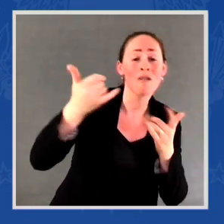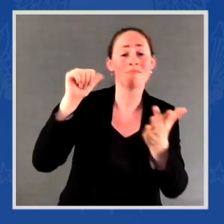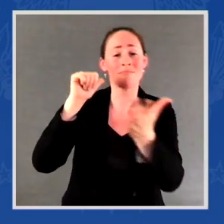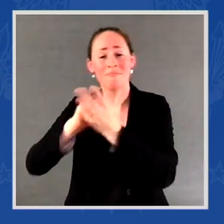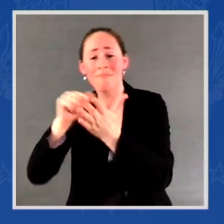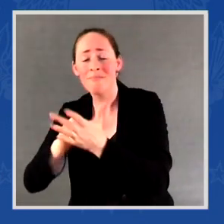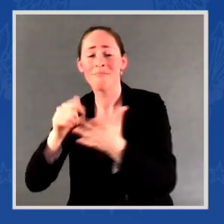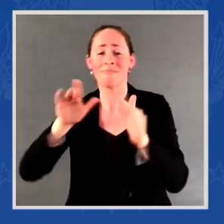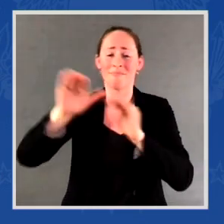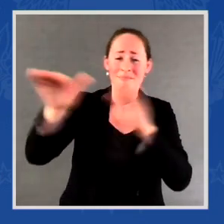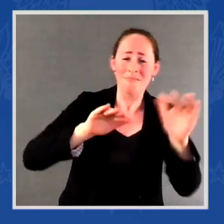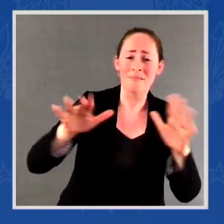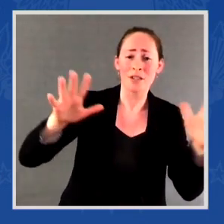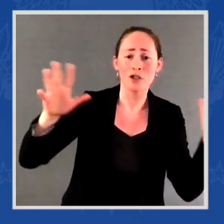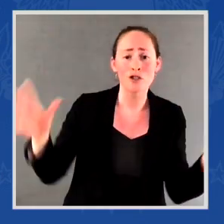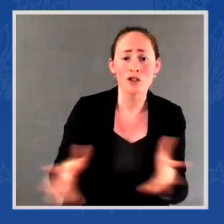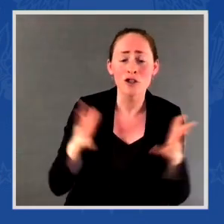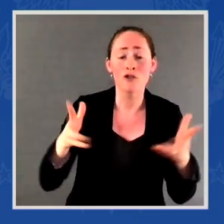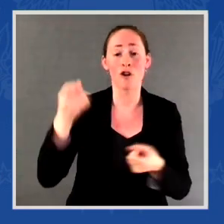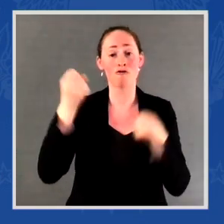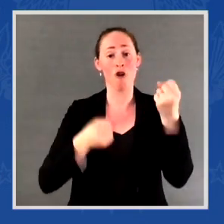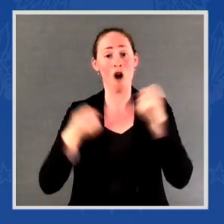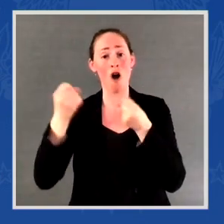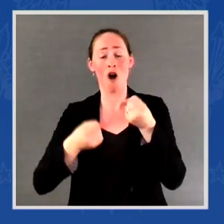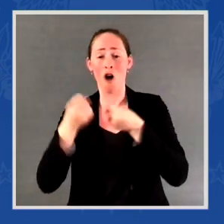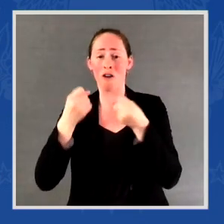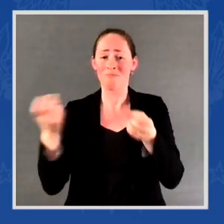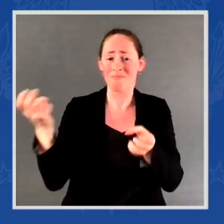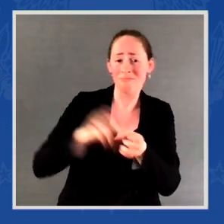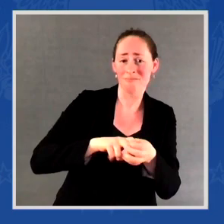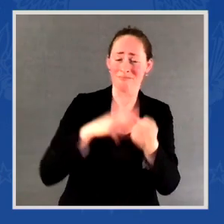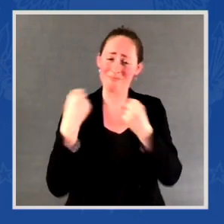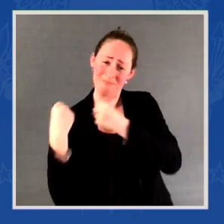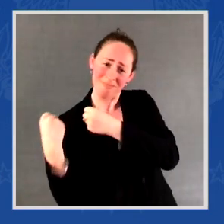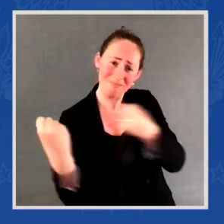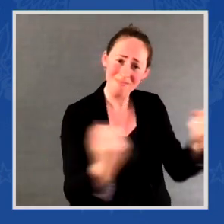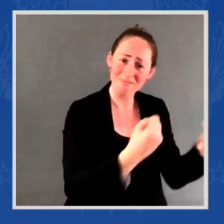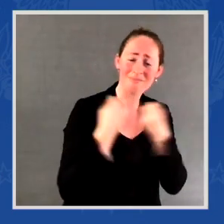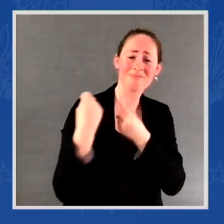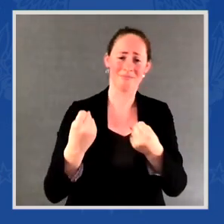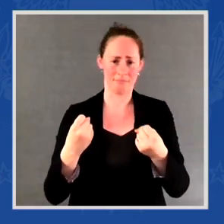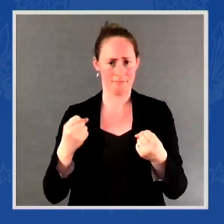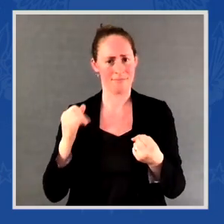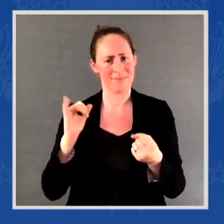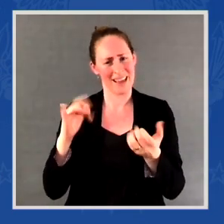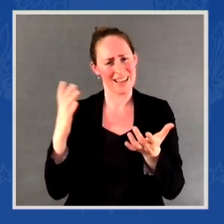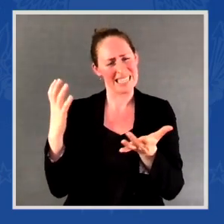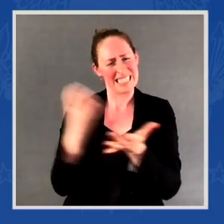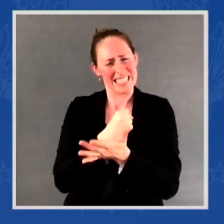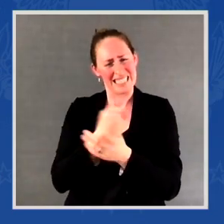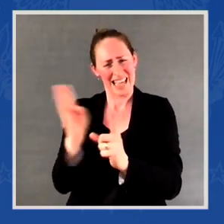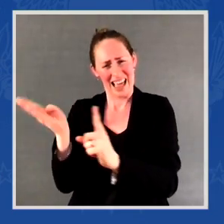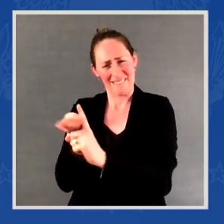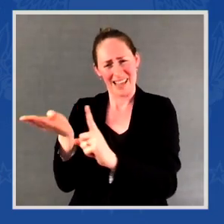and take someone who needs to get to a vaccination site. Convince them. Let them know why it's so important.